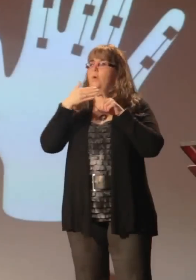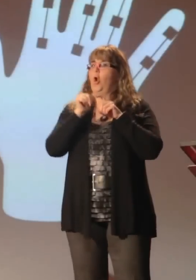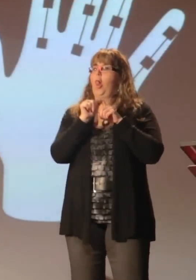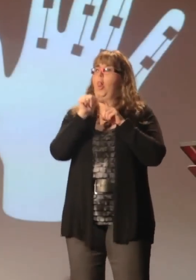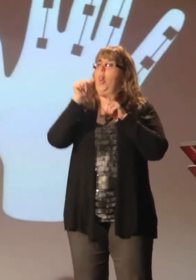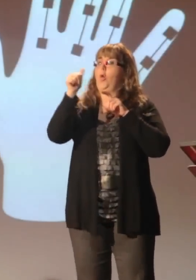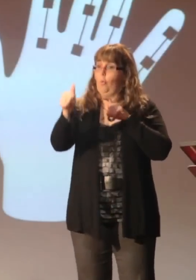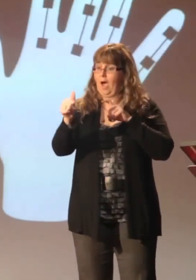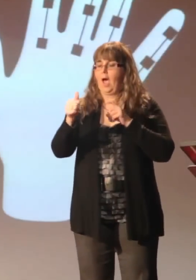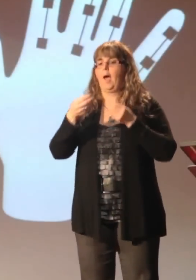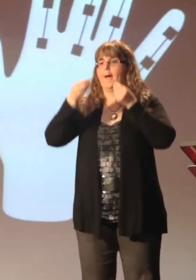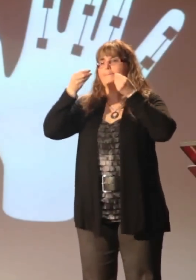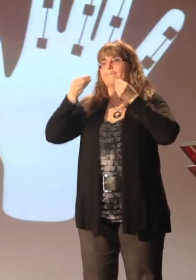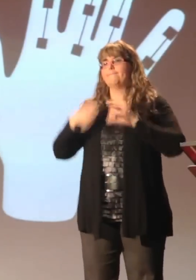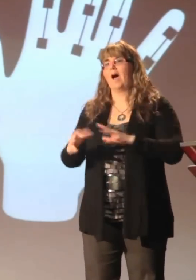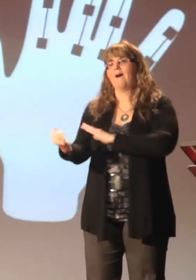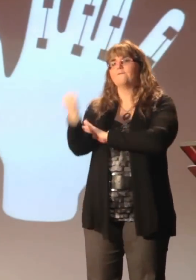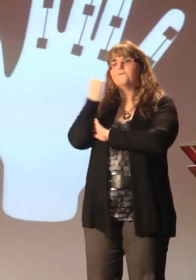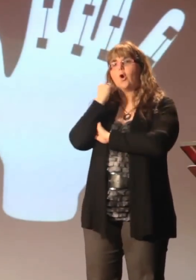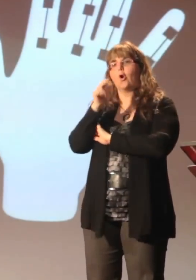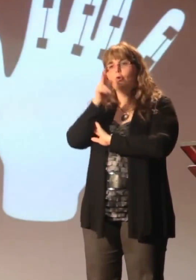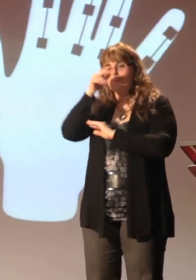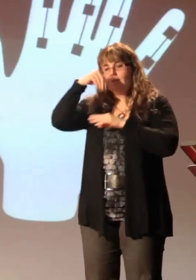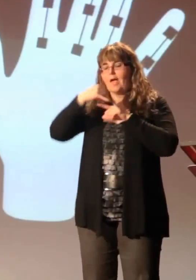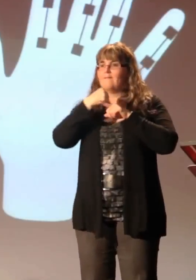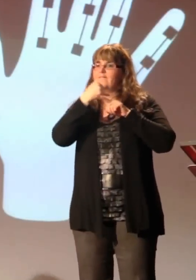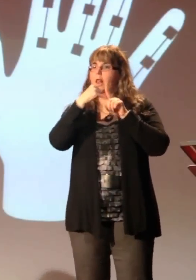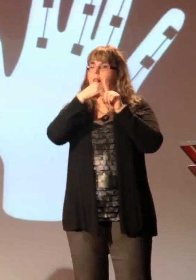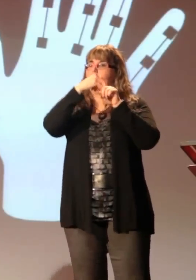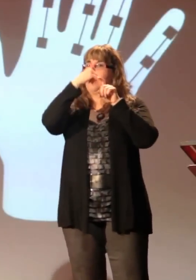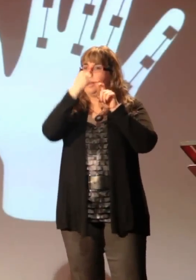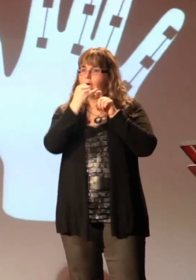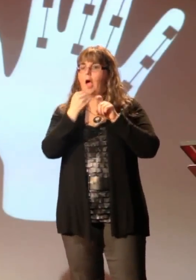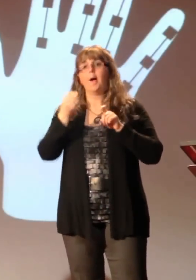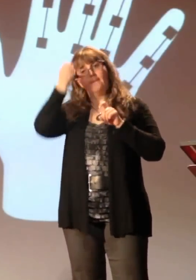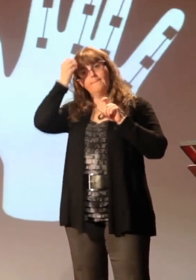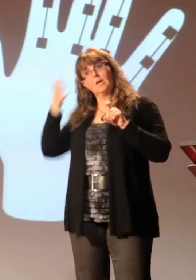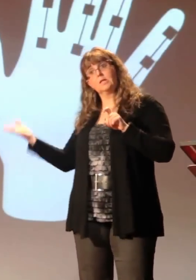This loss of light intensity is perceived by the optical sensor.